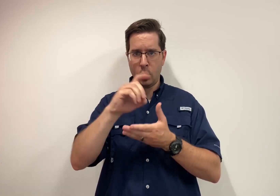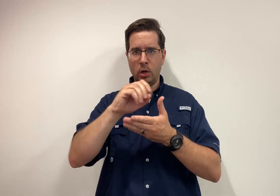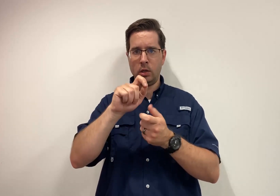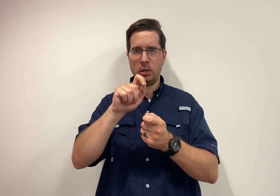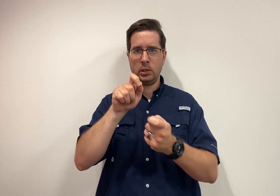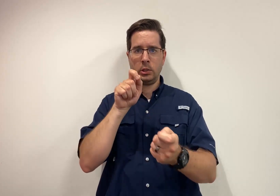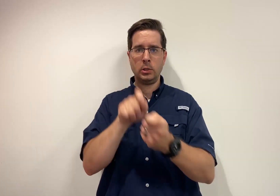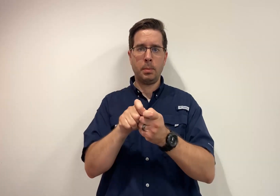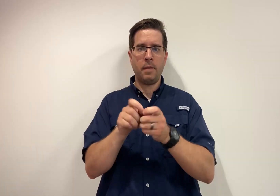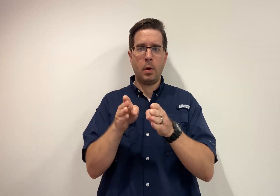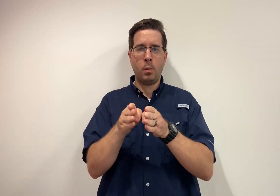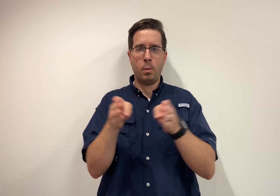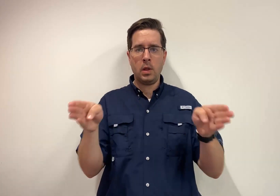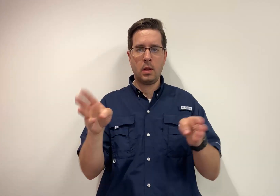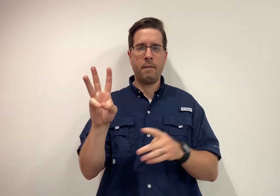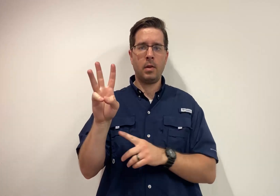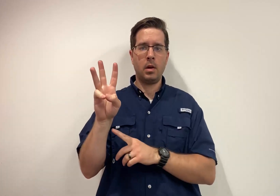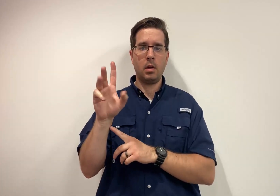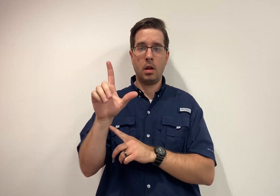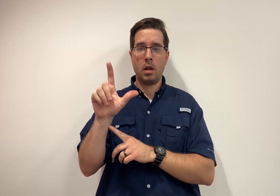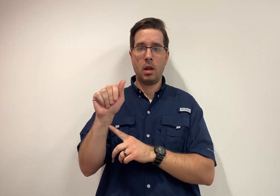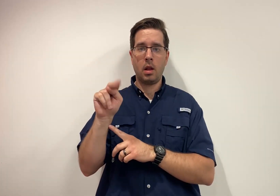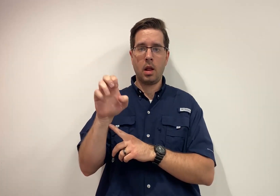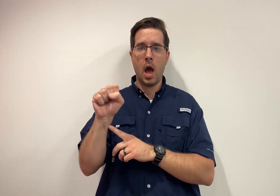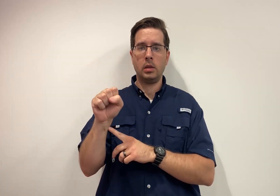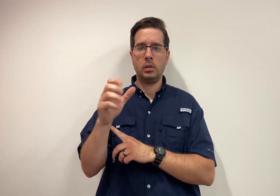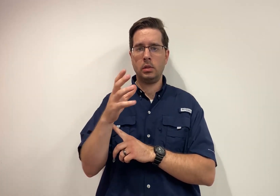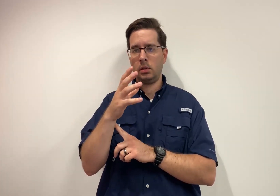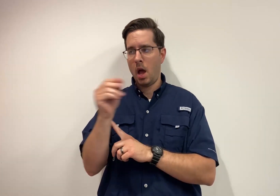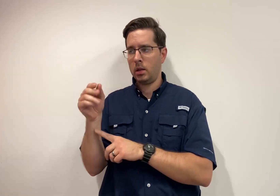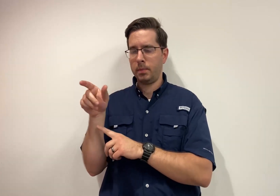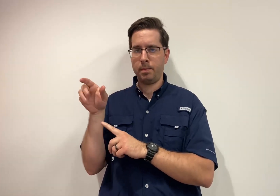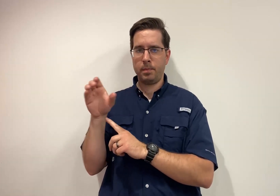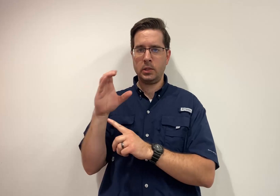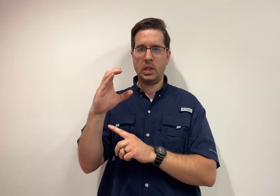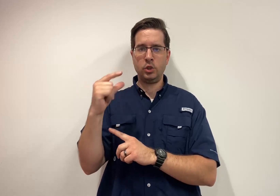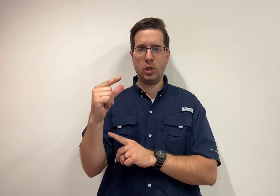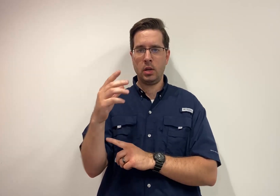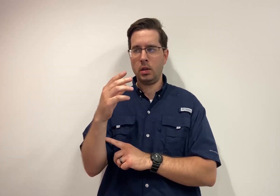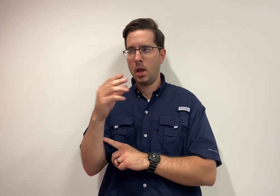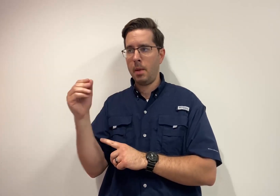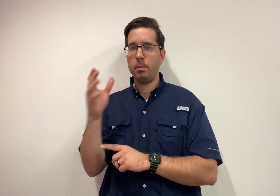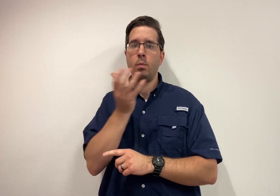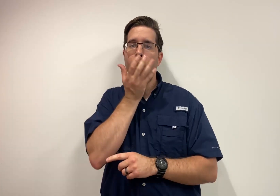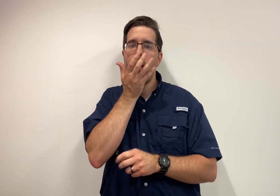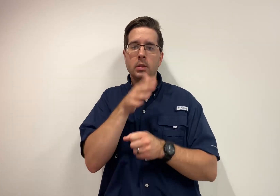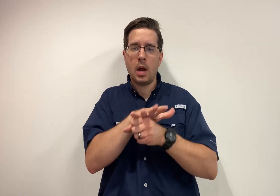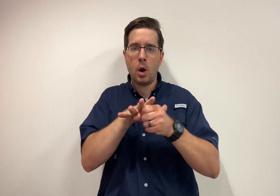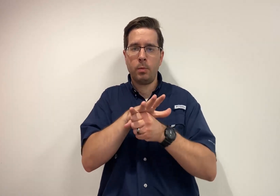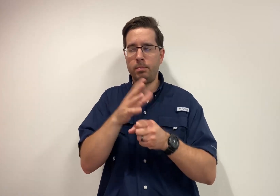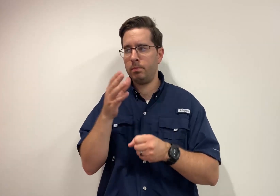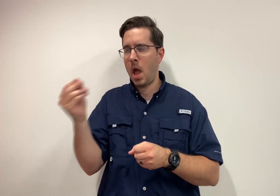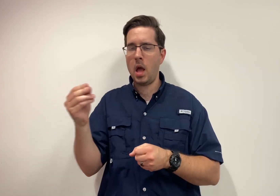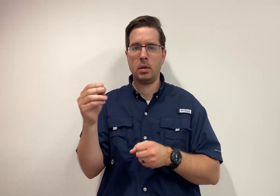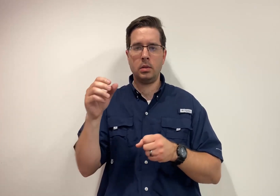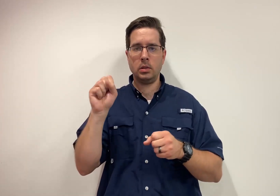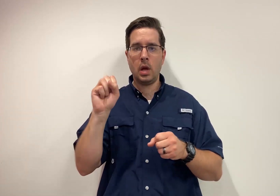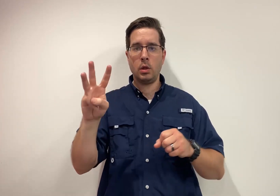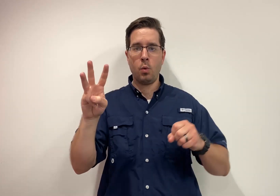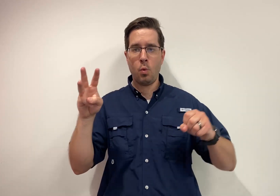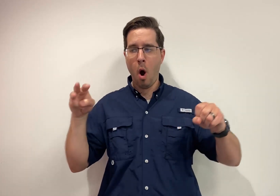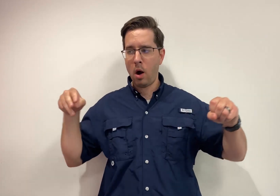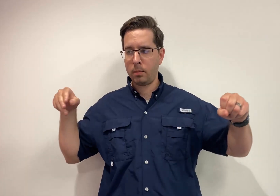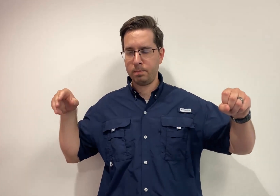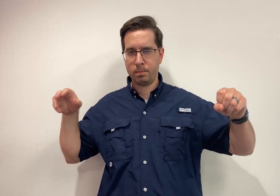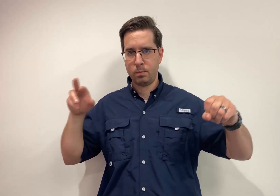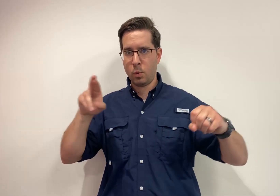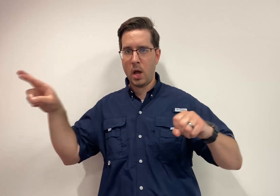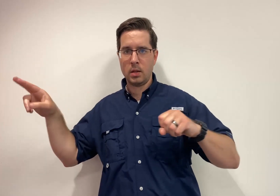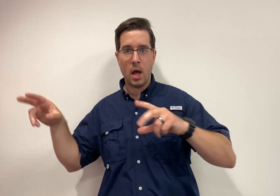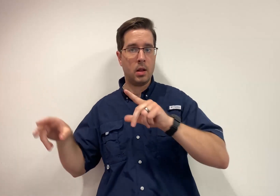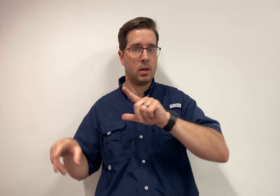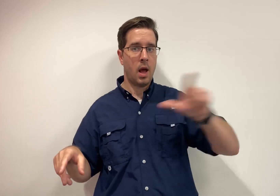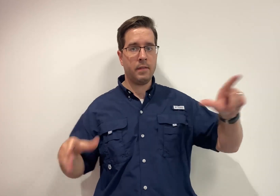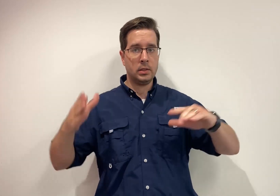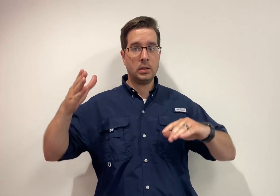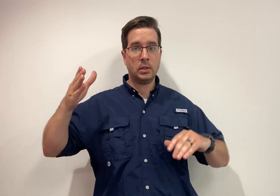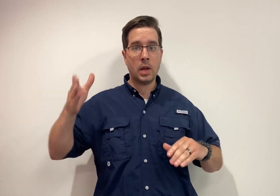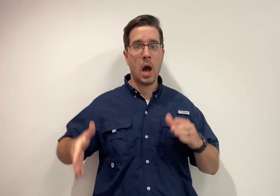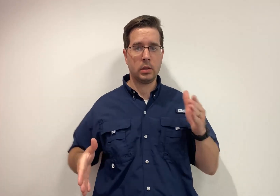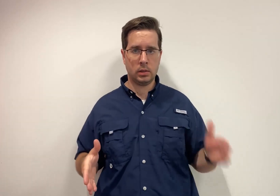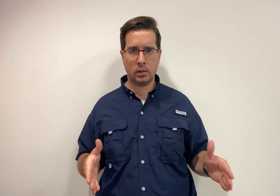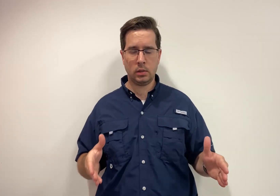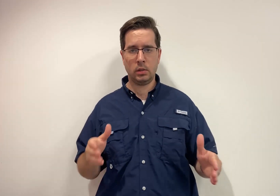specific widths of lanes, curbs, landscape buffers with trees, and sidewalks.